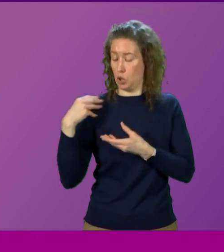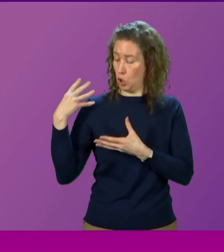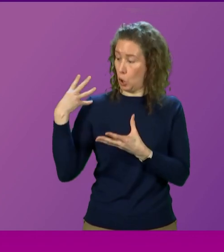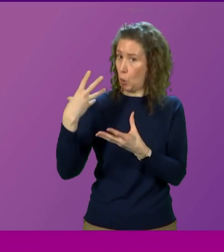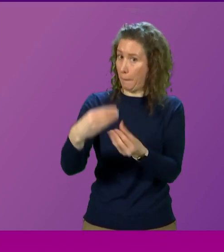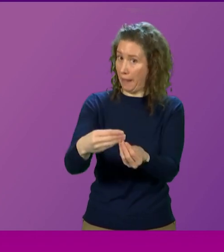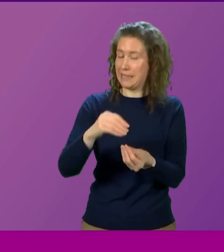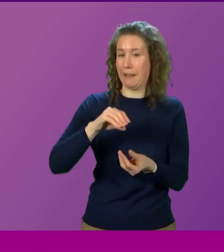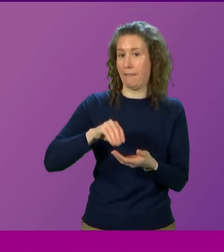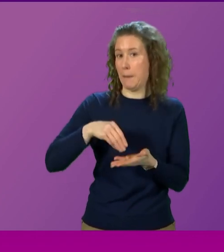pay increase.